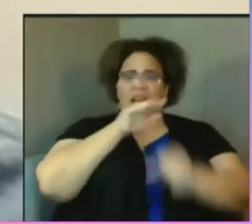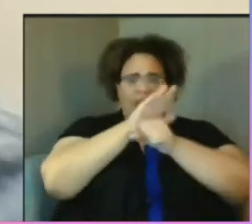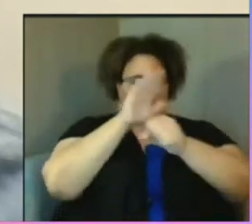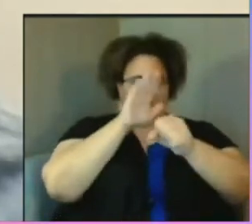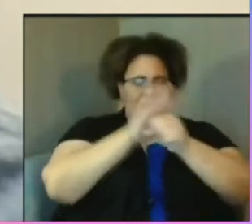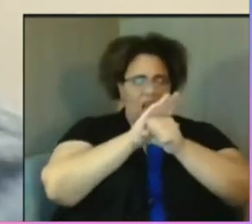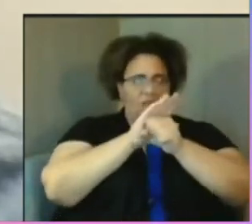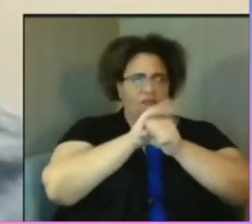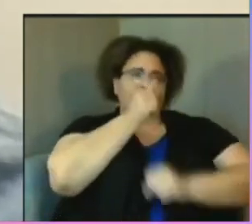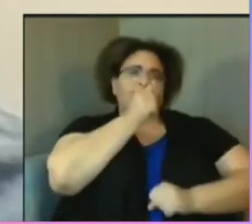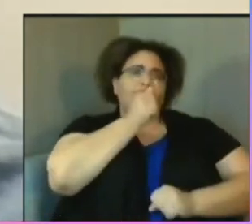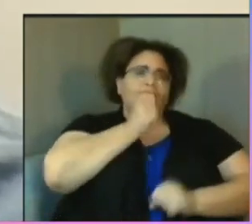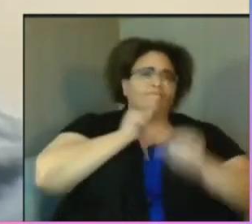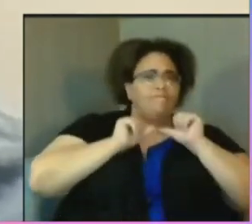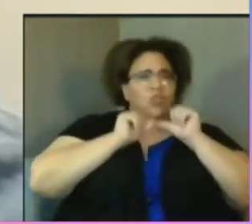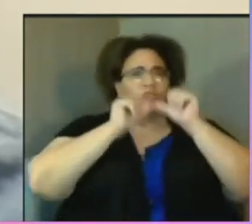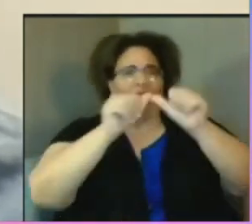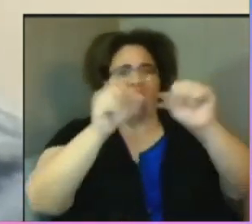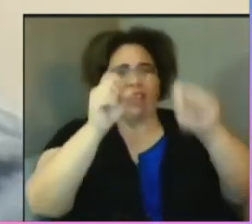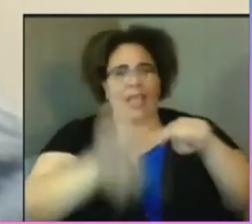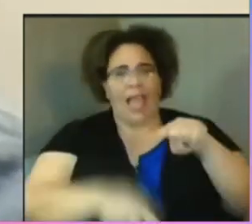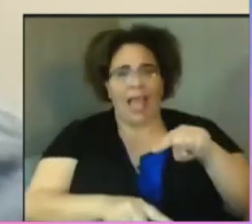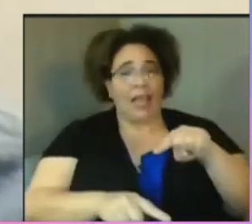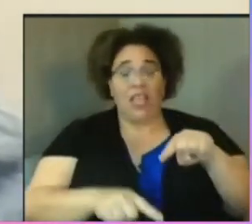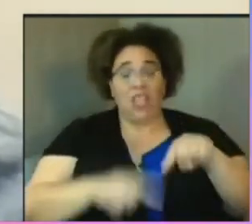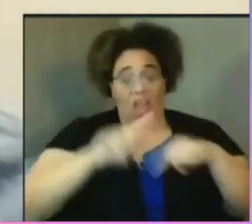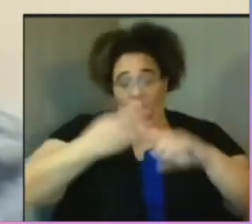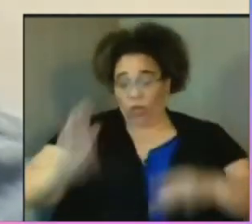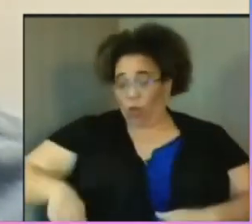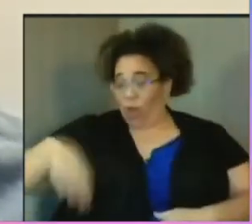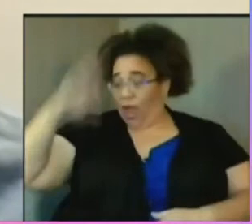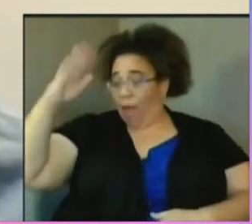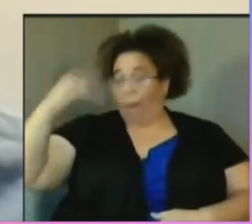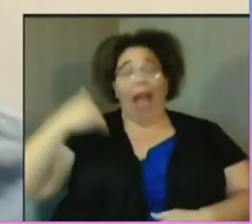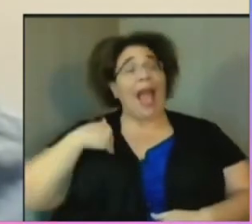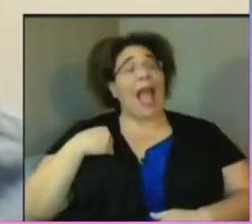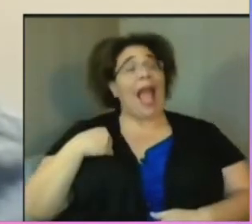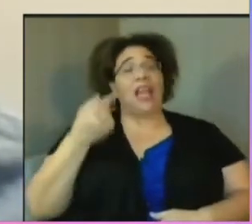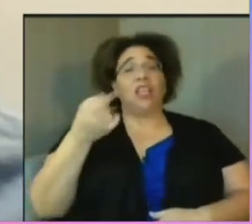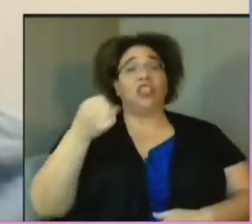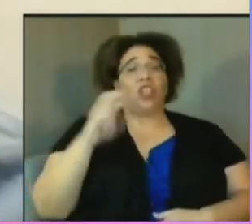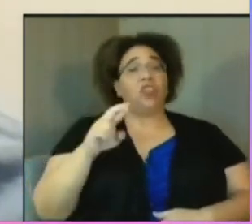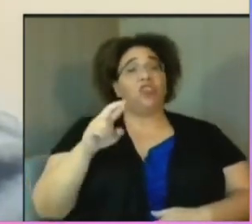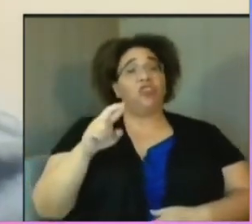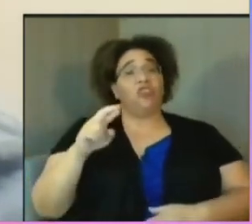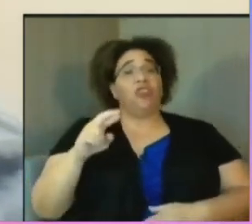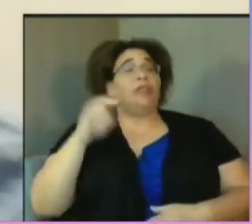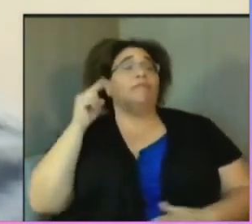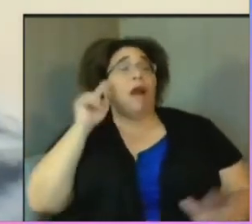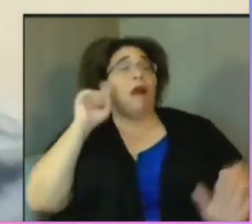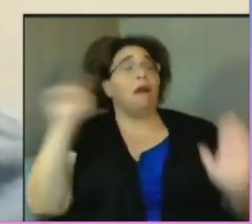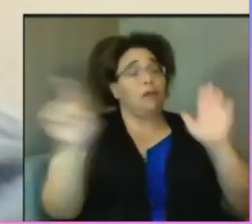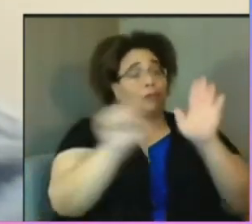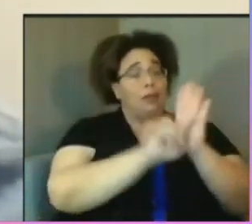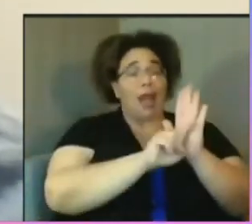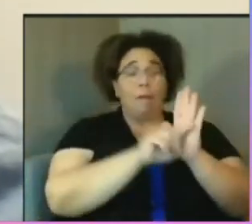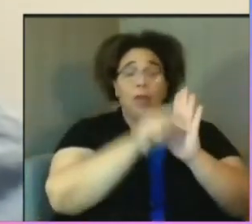and I got gender-affirming surgery in law school using student loans and if I hadn't had access to that